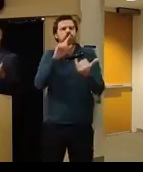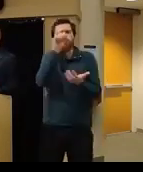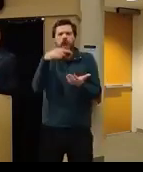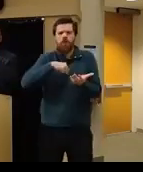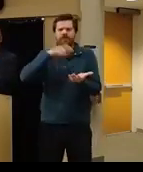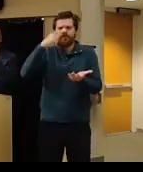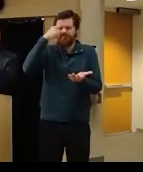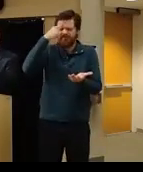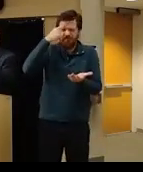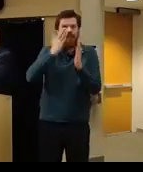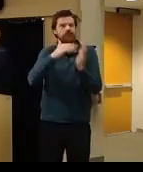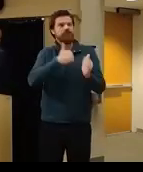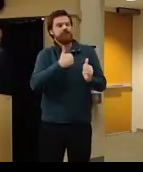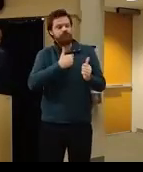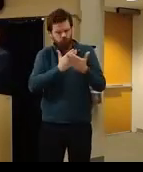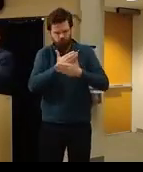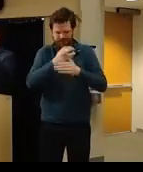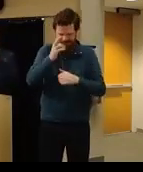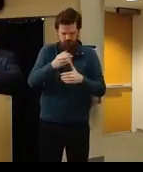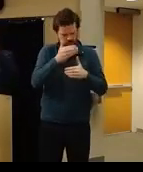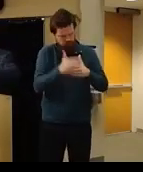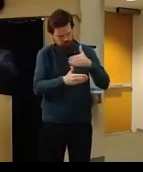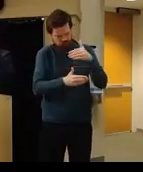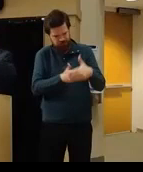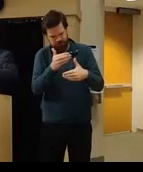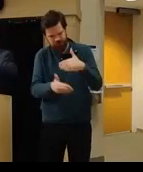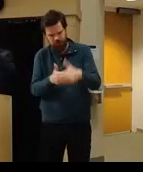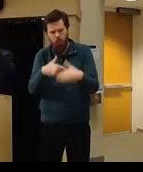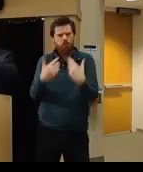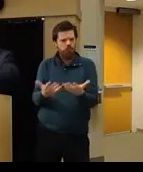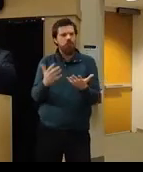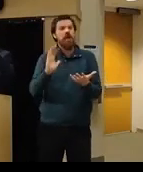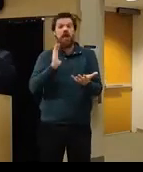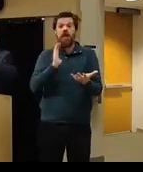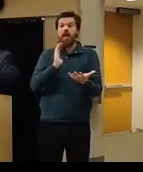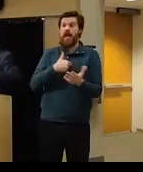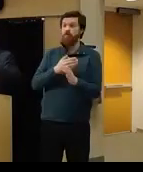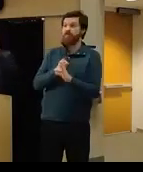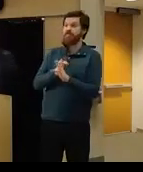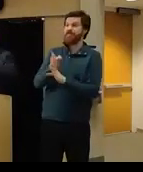ourselves as we go through this history to what degree has our disciplines kind of internalized